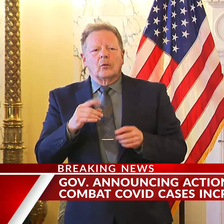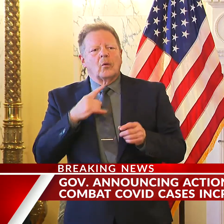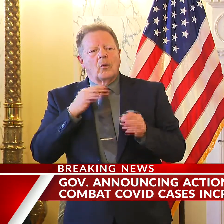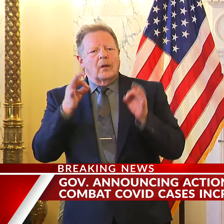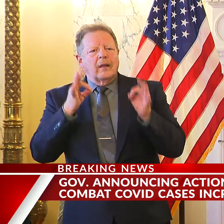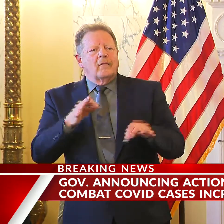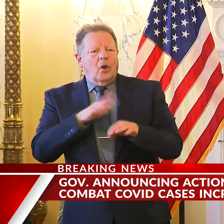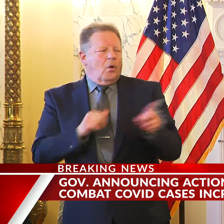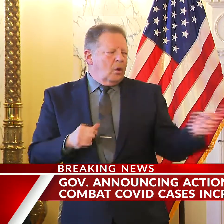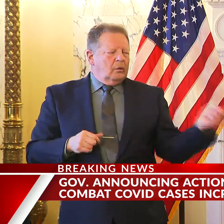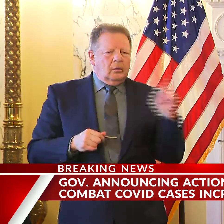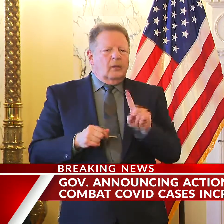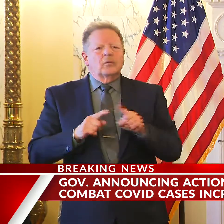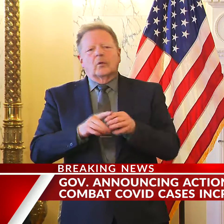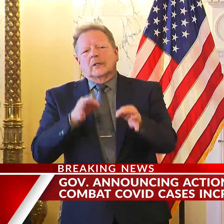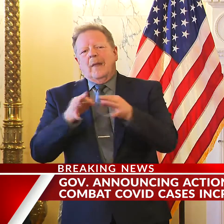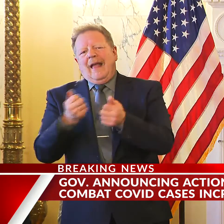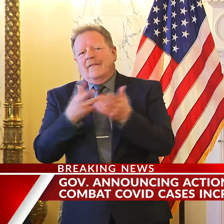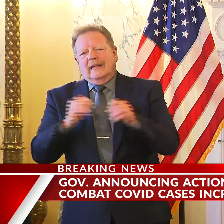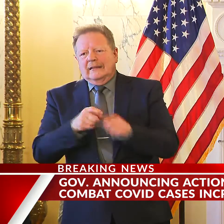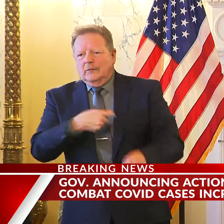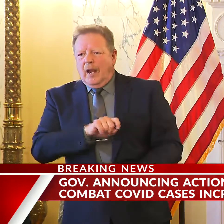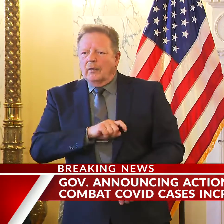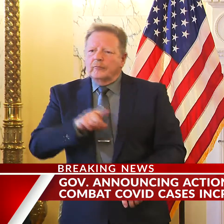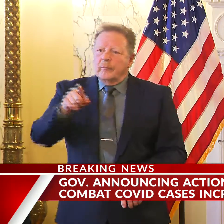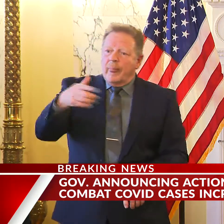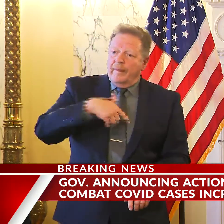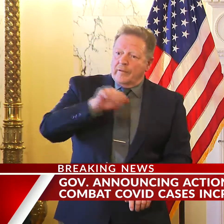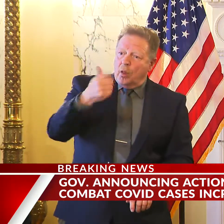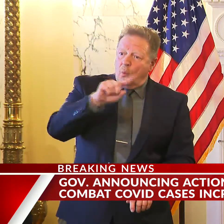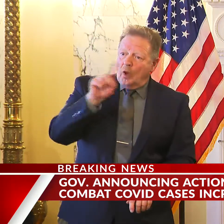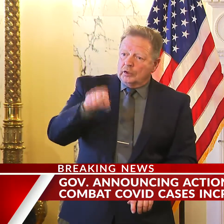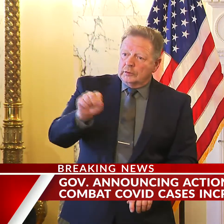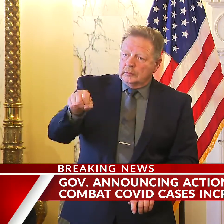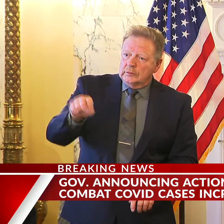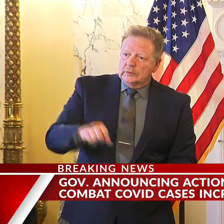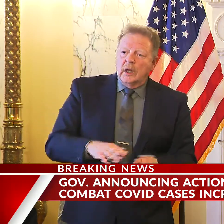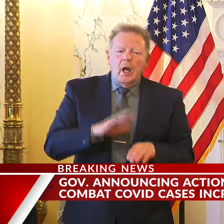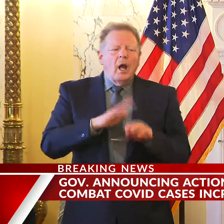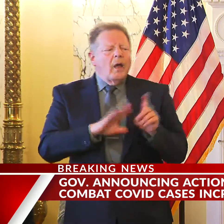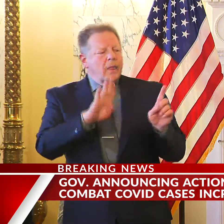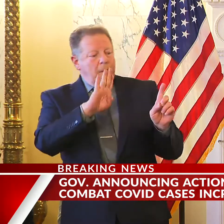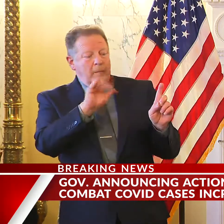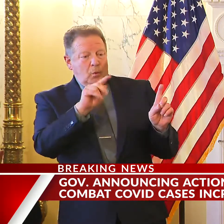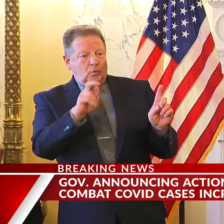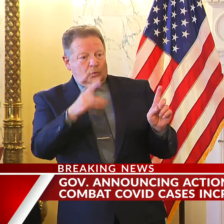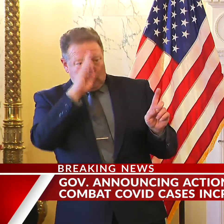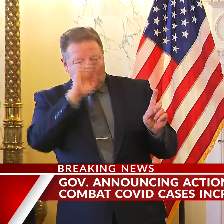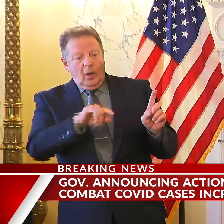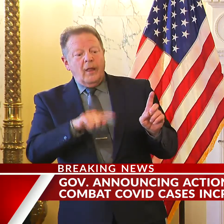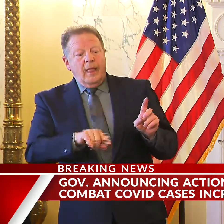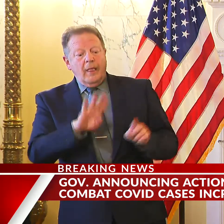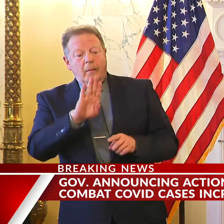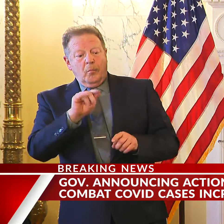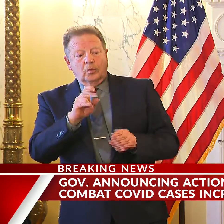ONE. BUT THOSE DIRECT KNOW CALL HER UP BEFORE THE